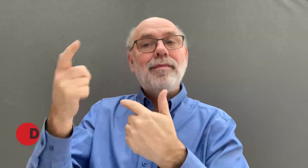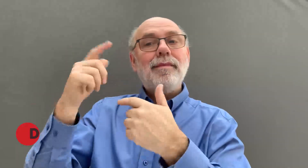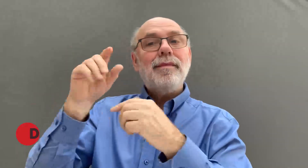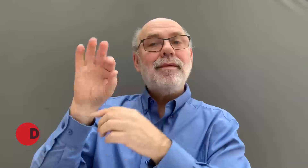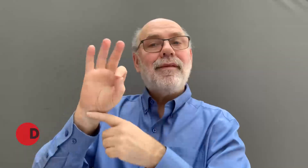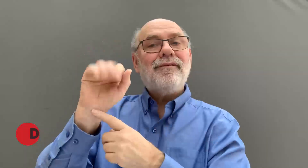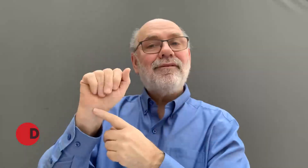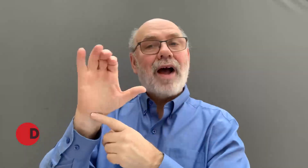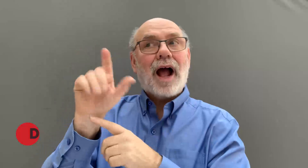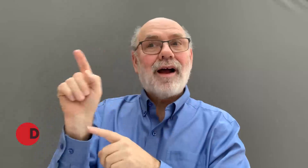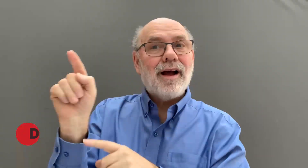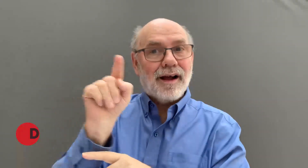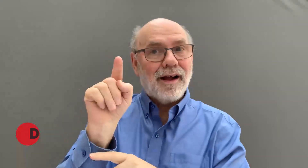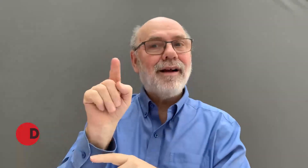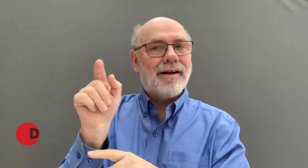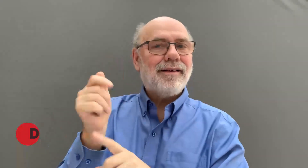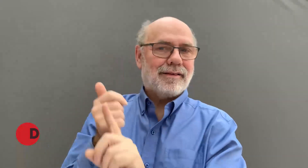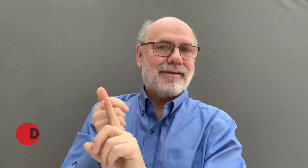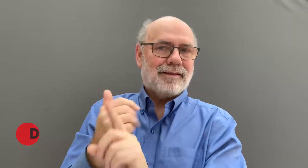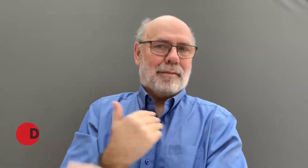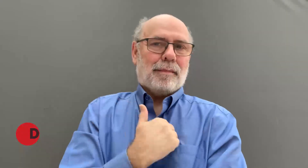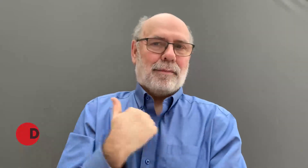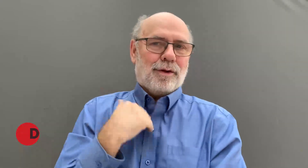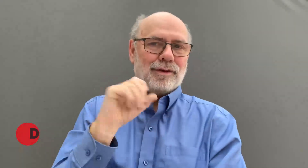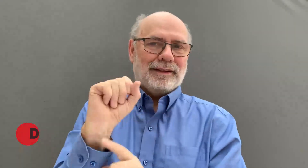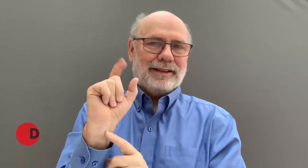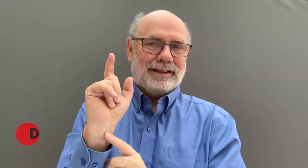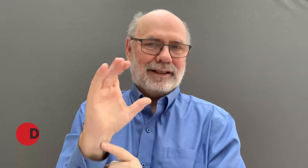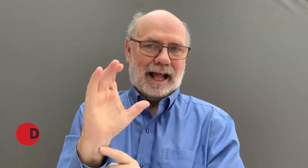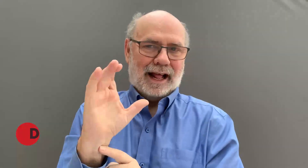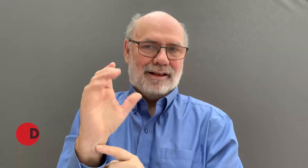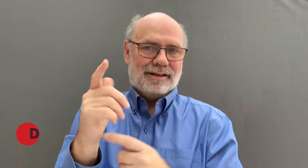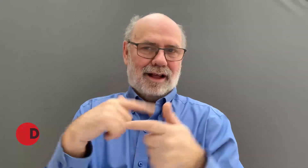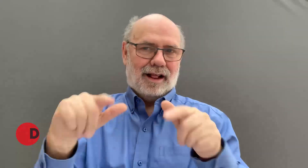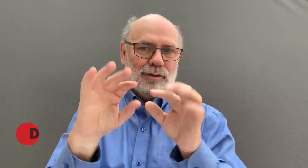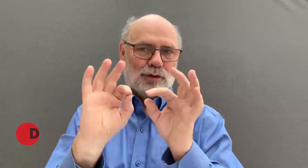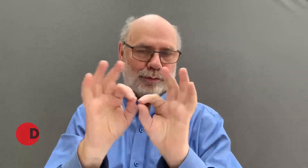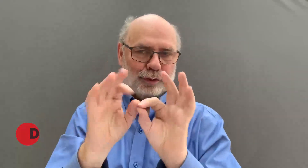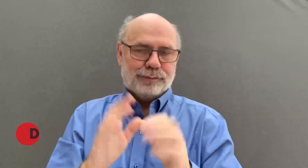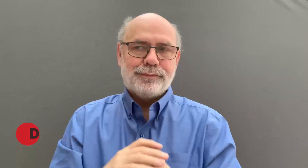Faculty members are members of SLIC.